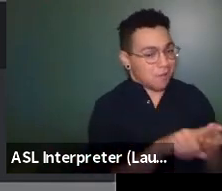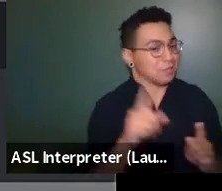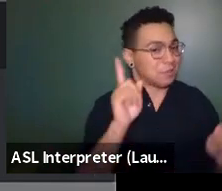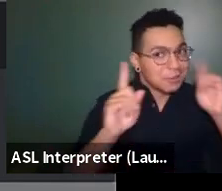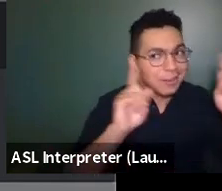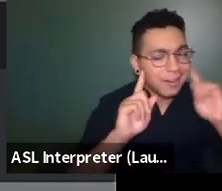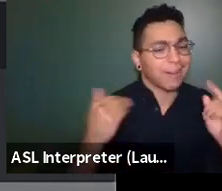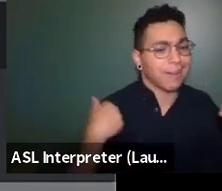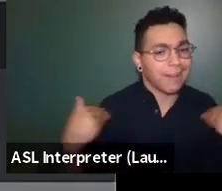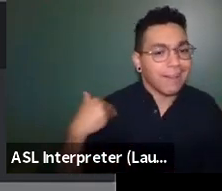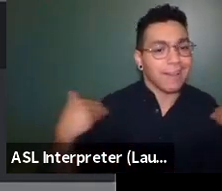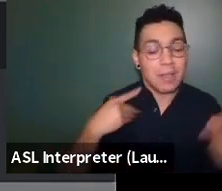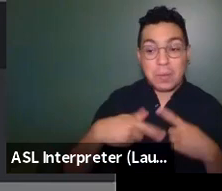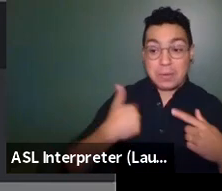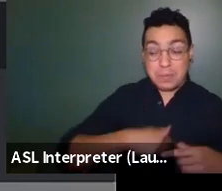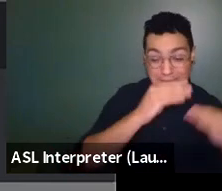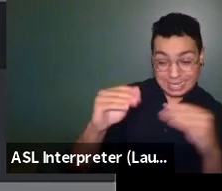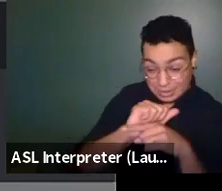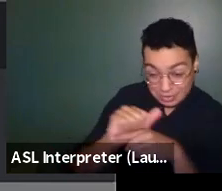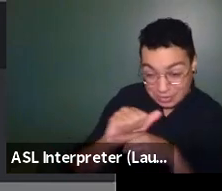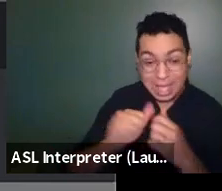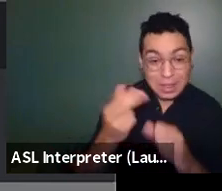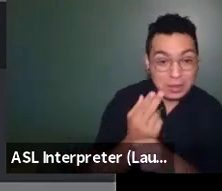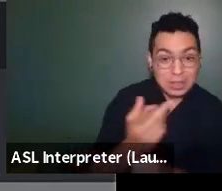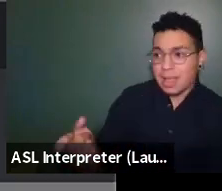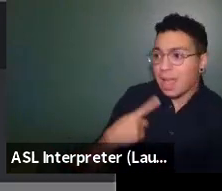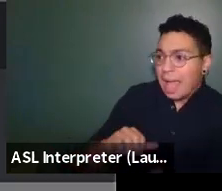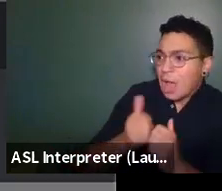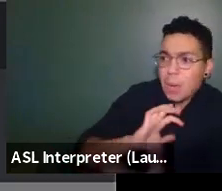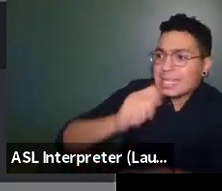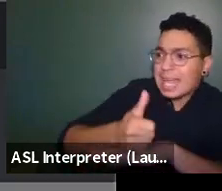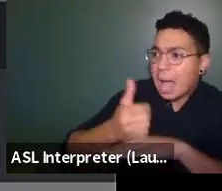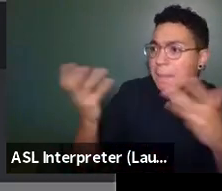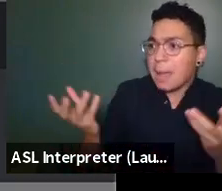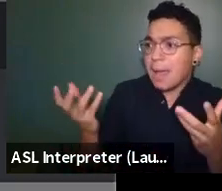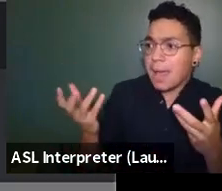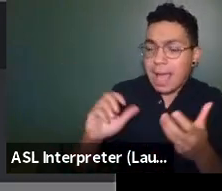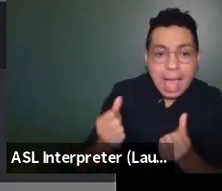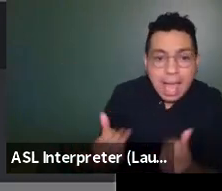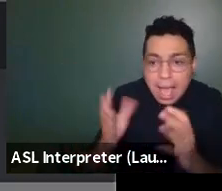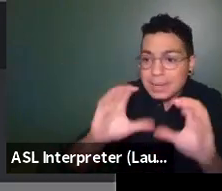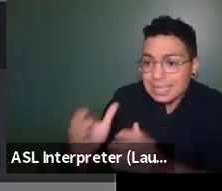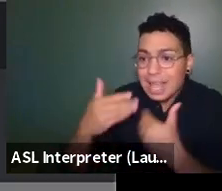ESD 112 - Katherine Livick: when we're training people on Google Classroom is "How should I set up my Google Classroom? How many classrooms should I have?